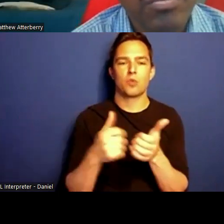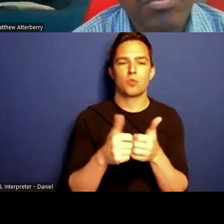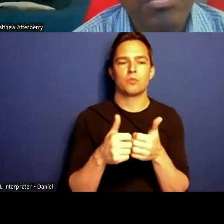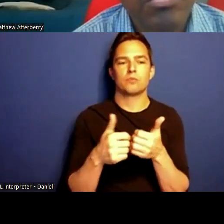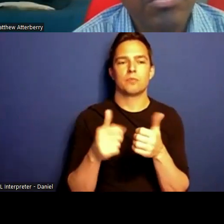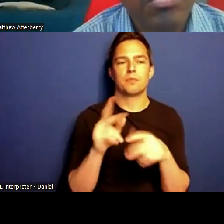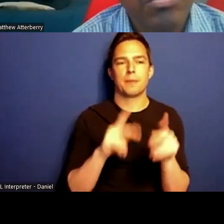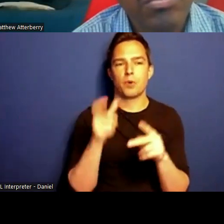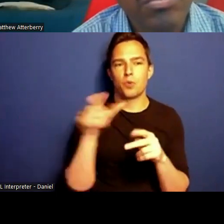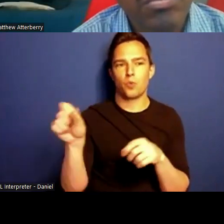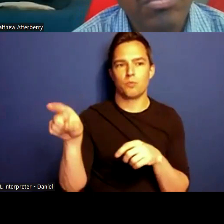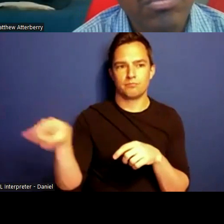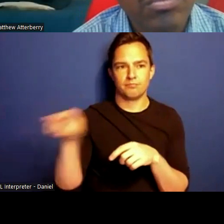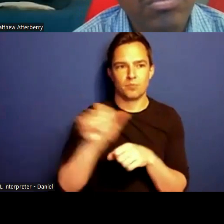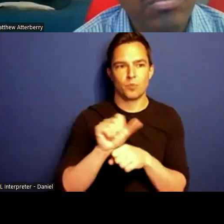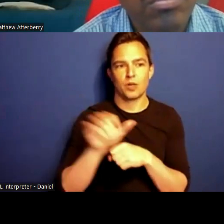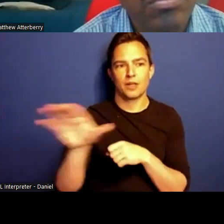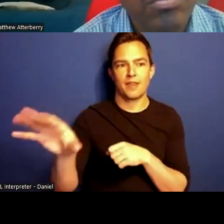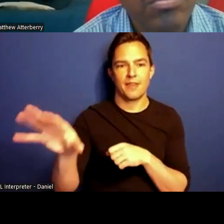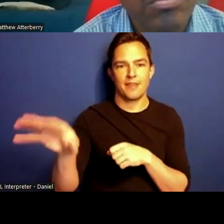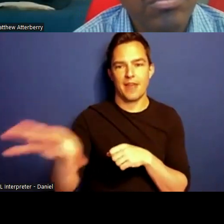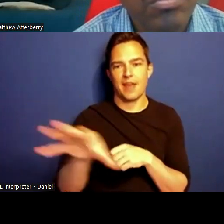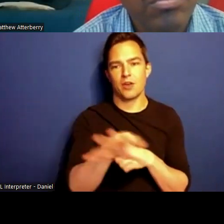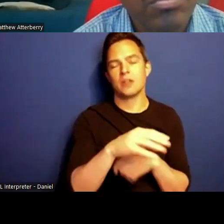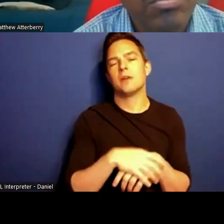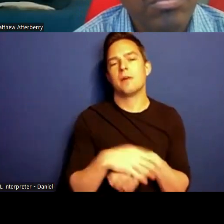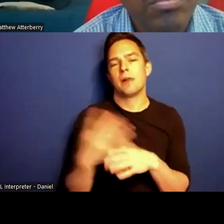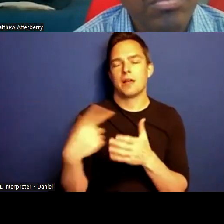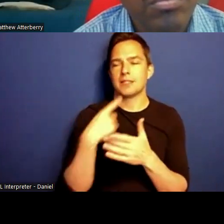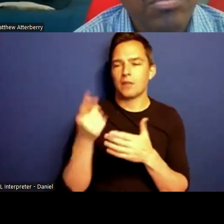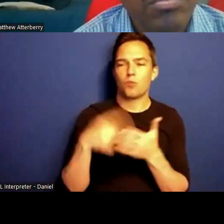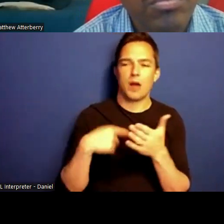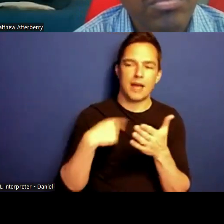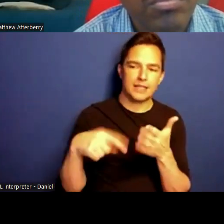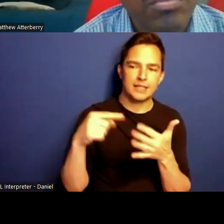and tell them about a little bit, about what I needed and what I was looking for. And then